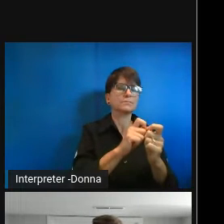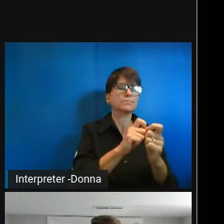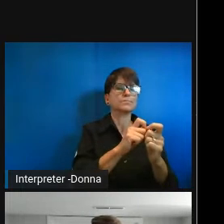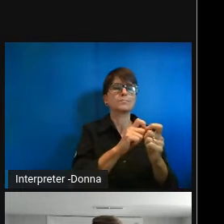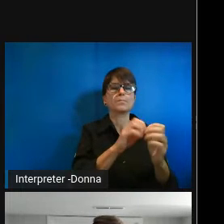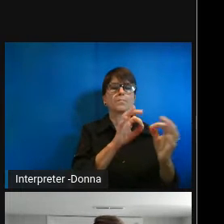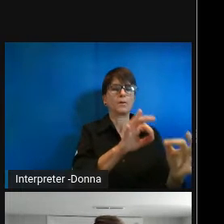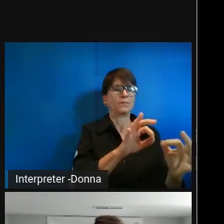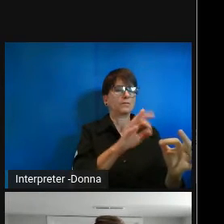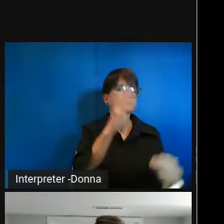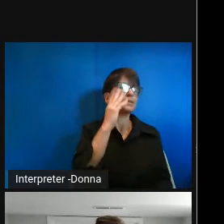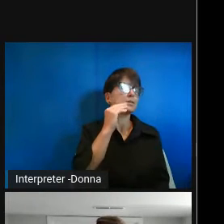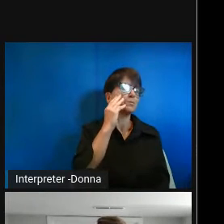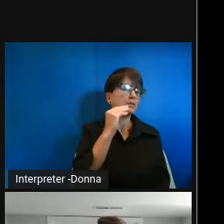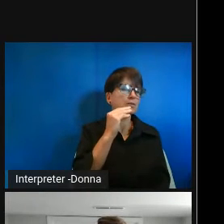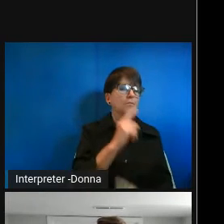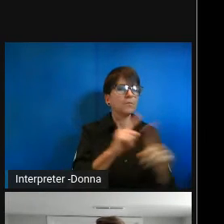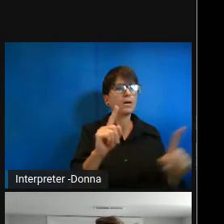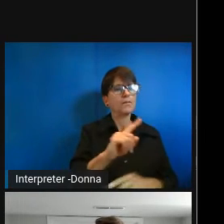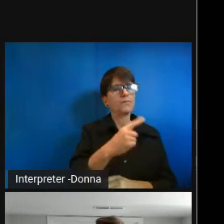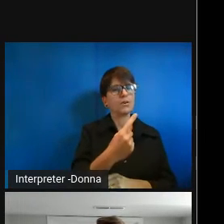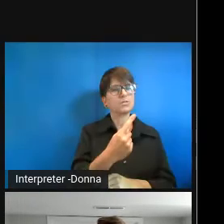First, I want to start with a little personal story.